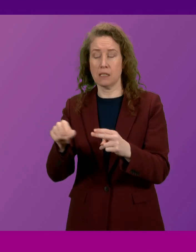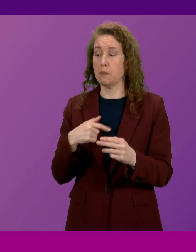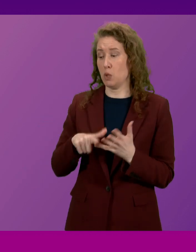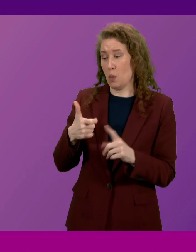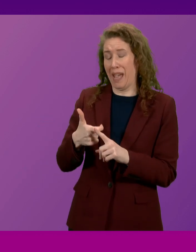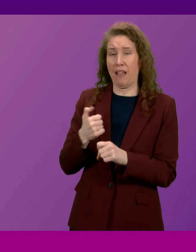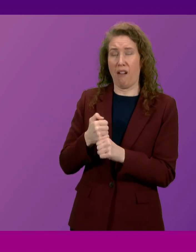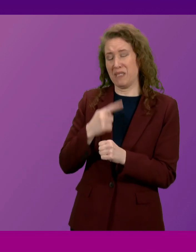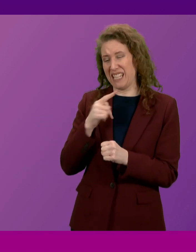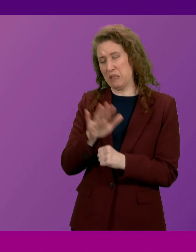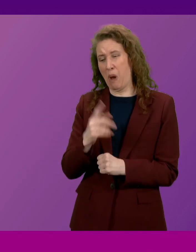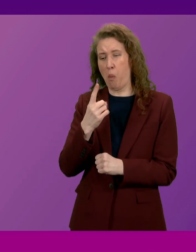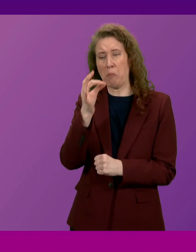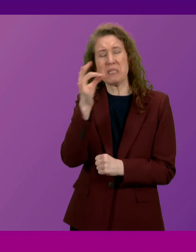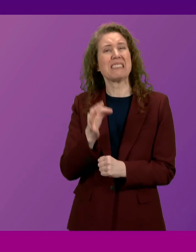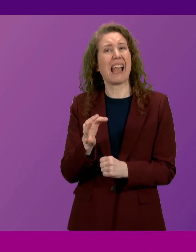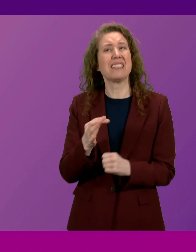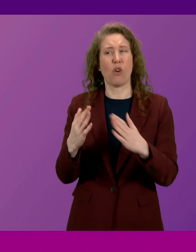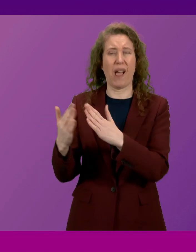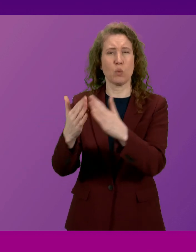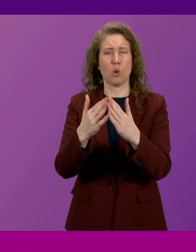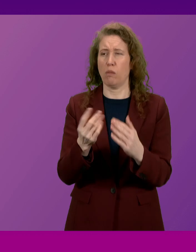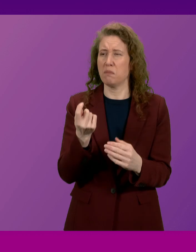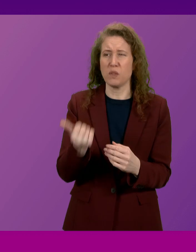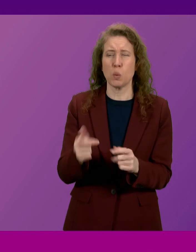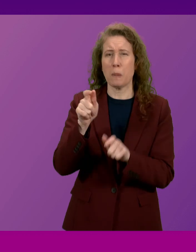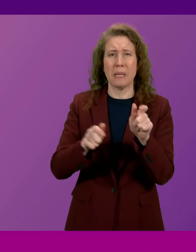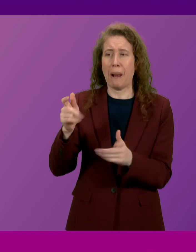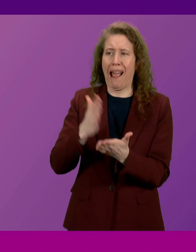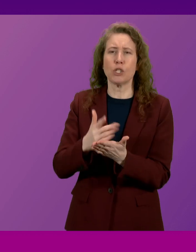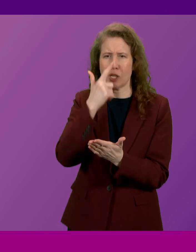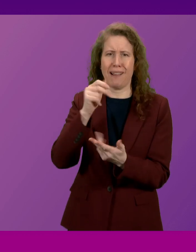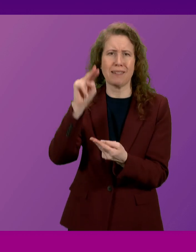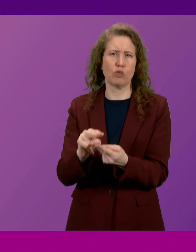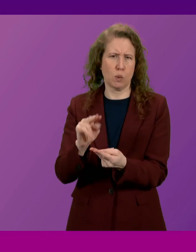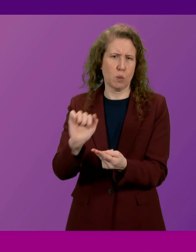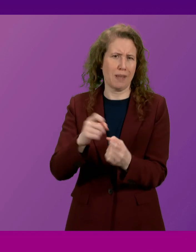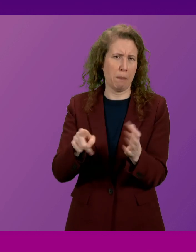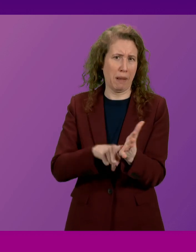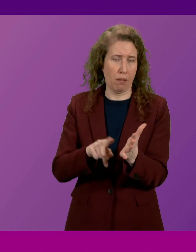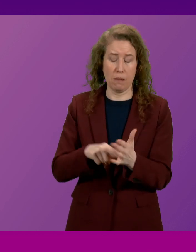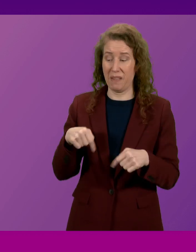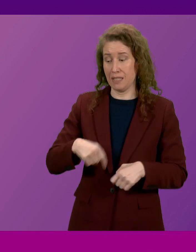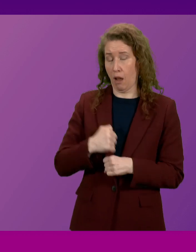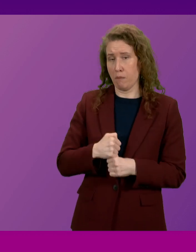1 per cent of households will be eligible for a discount under the planned scheme. The Scottish Government believes that it is absolutely essential that communities